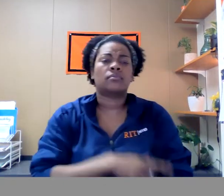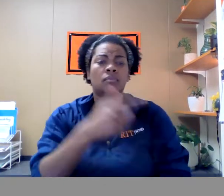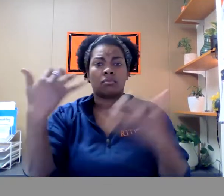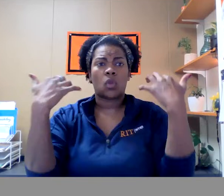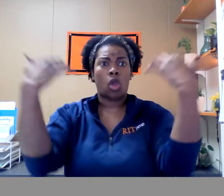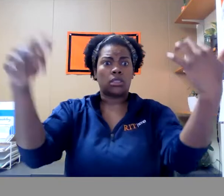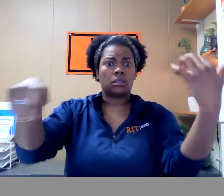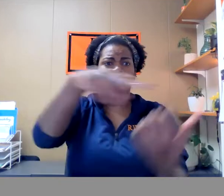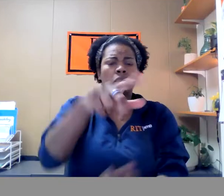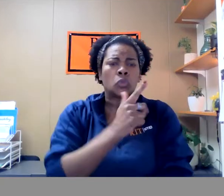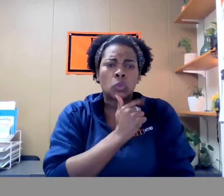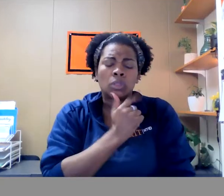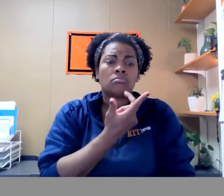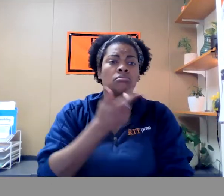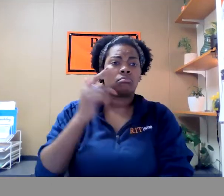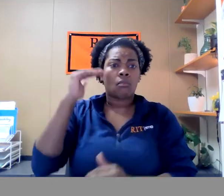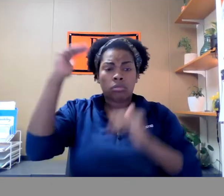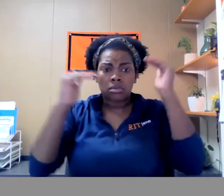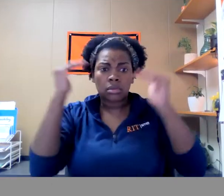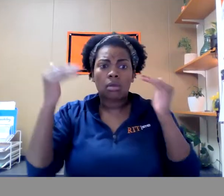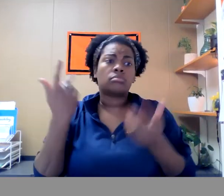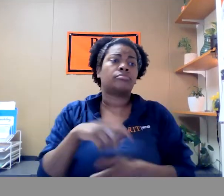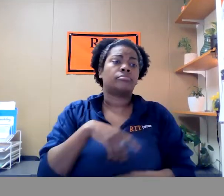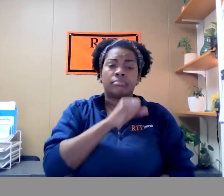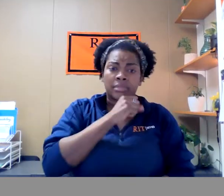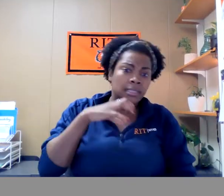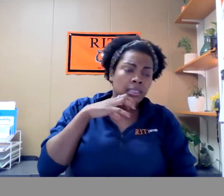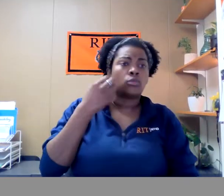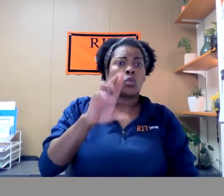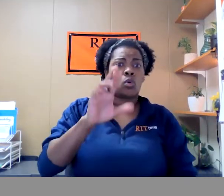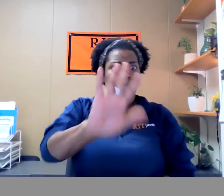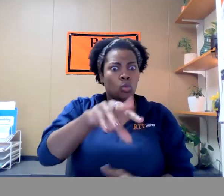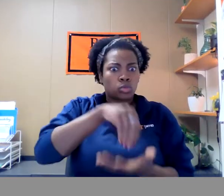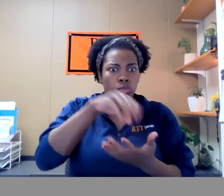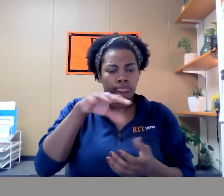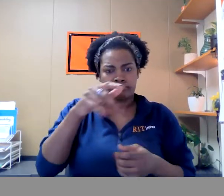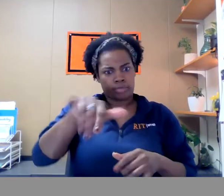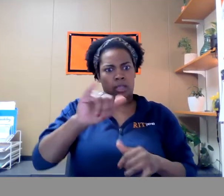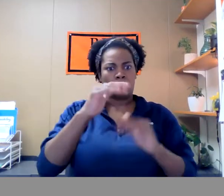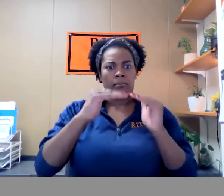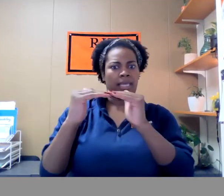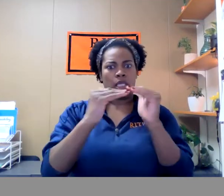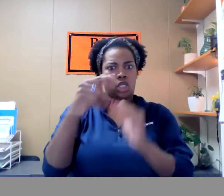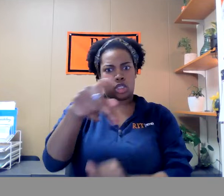with the problem that you've noticed and you're trying to resolve, either through the product or service? Who is your target audience?